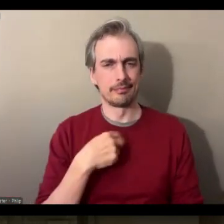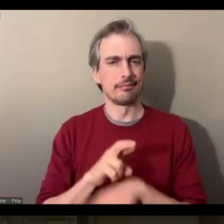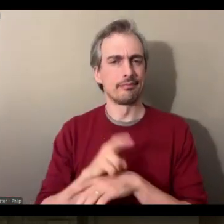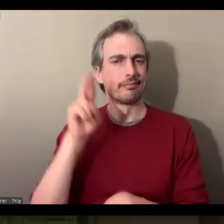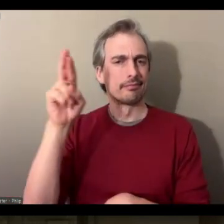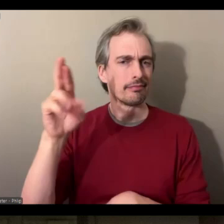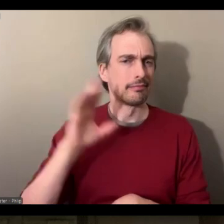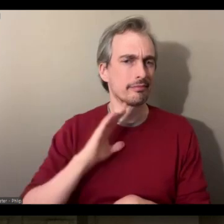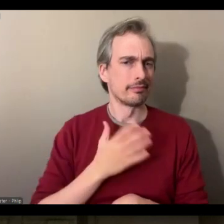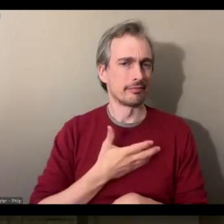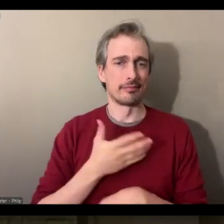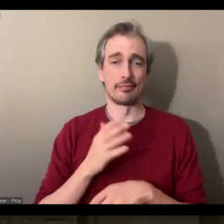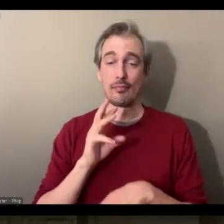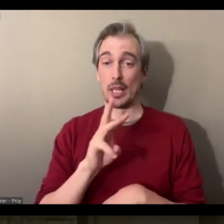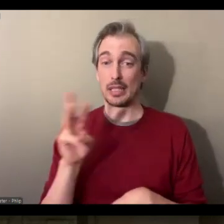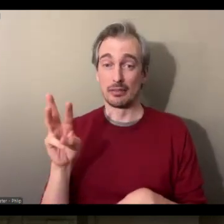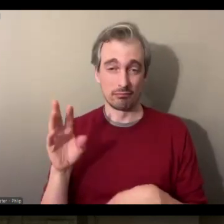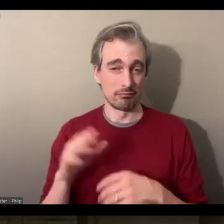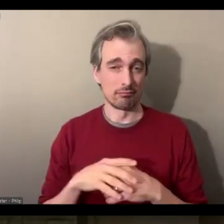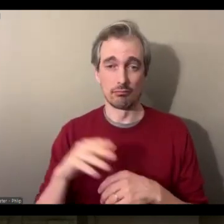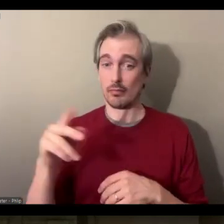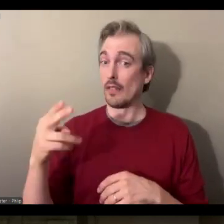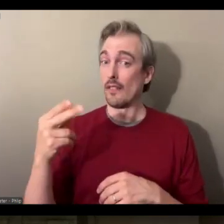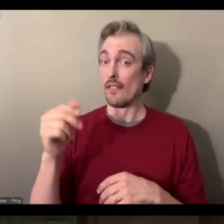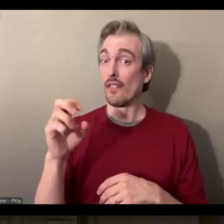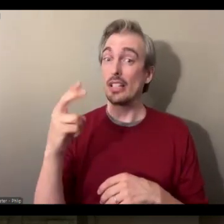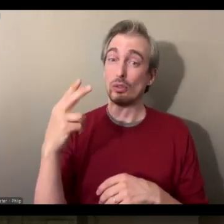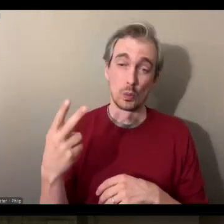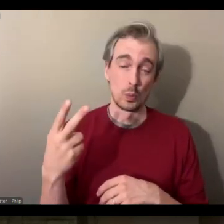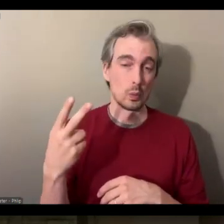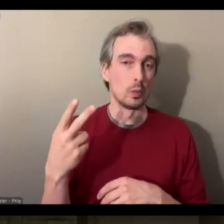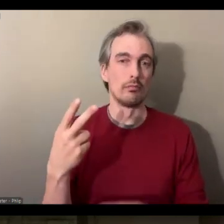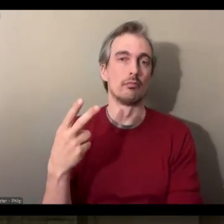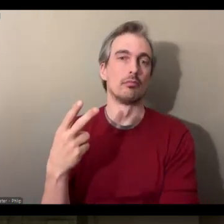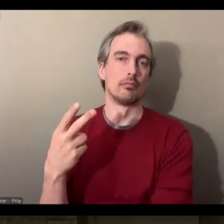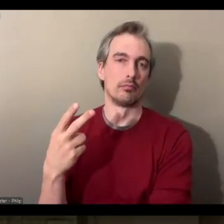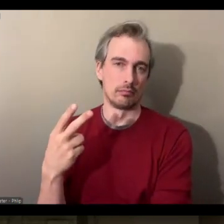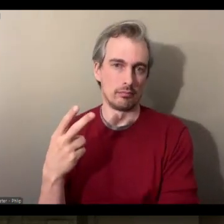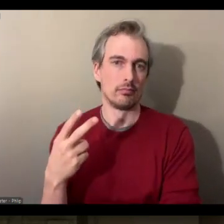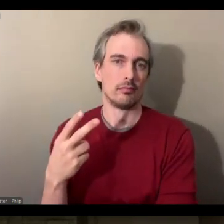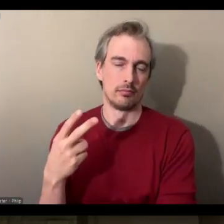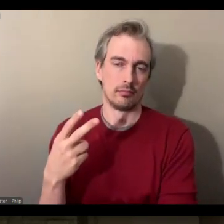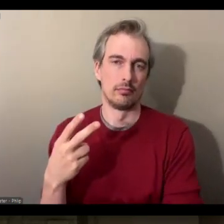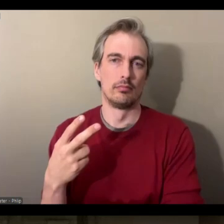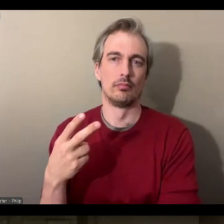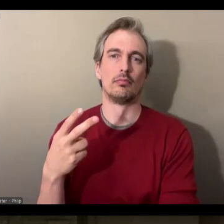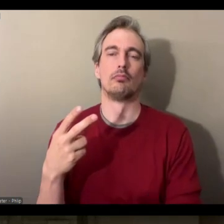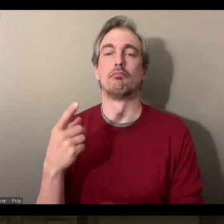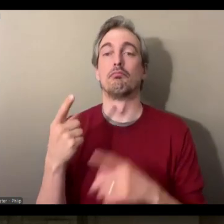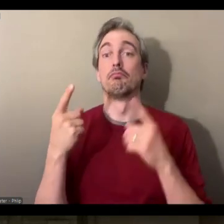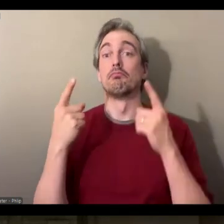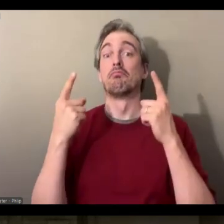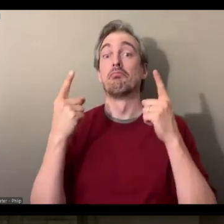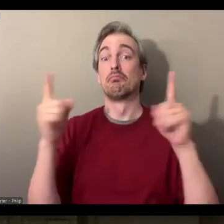shortly the improvements that we've made. But we finally go ahead and perform a full audit with the